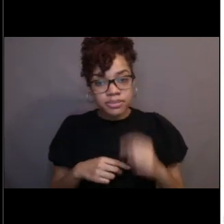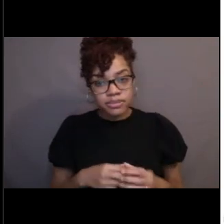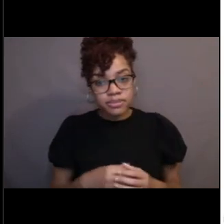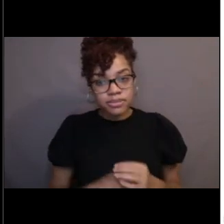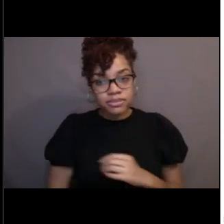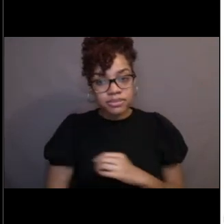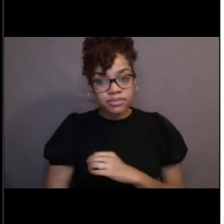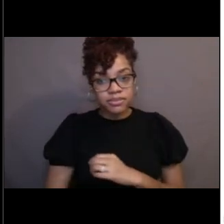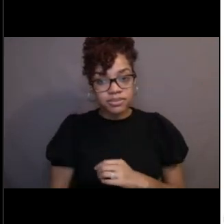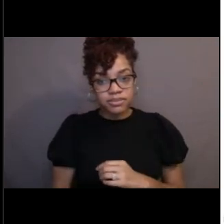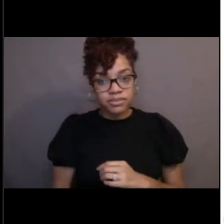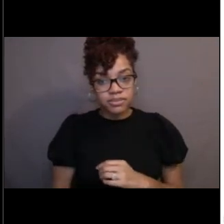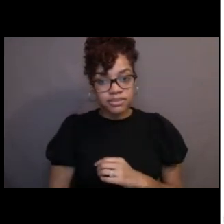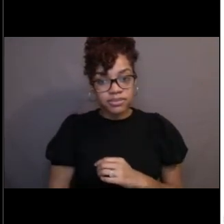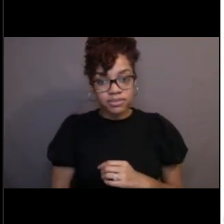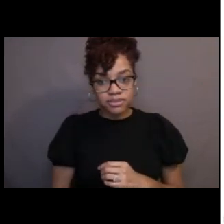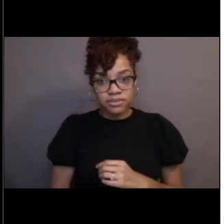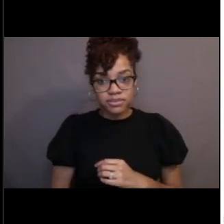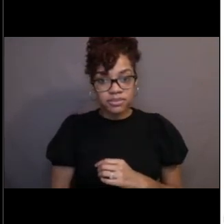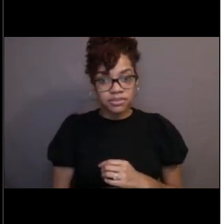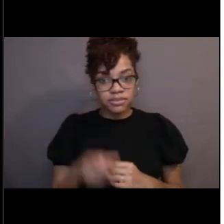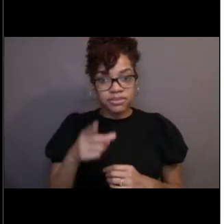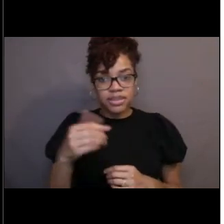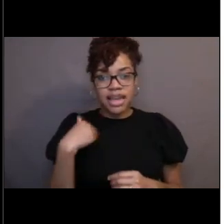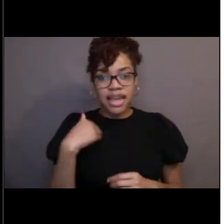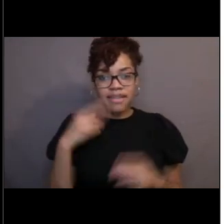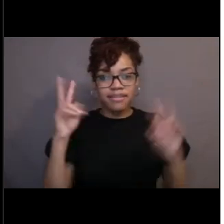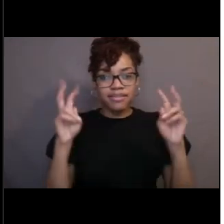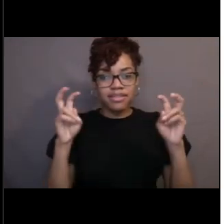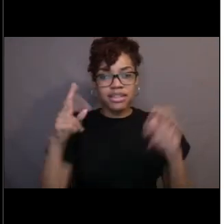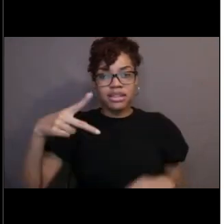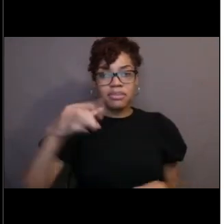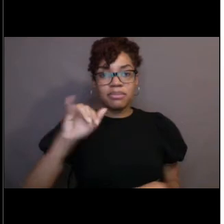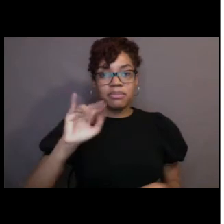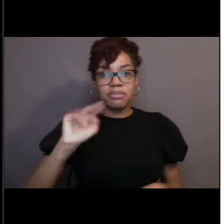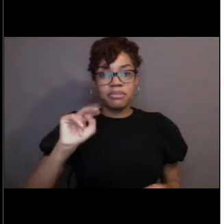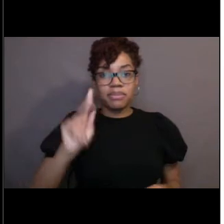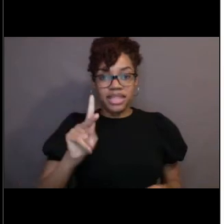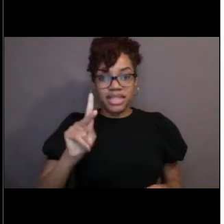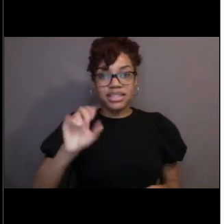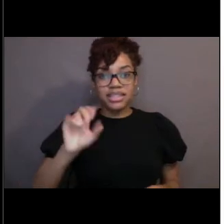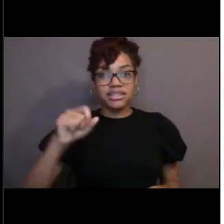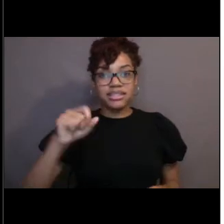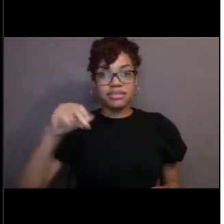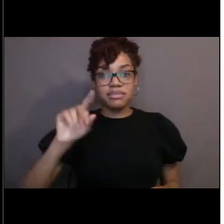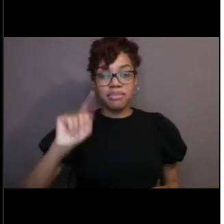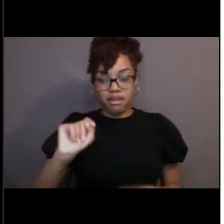And so all leatherbacks have this, and it's connected to a gland in their brain called the pineal gland.